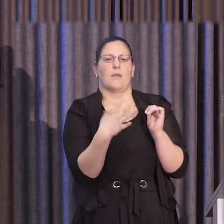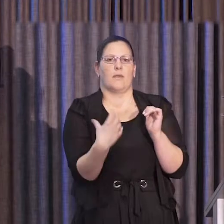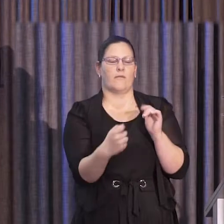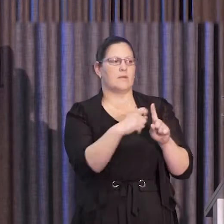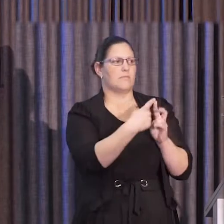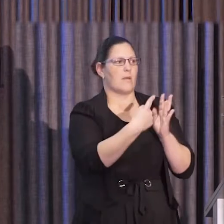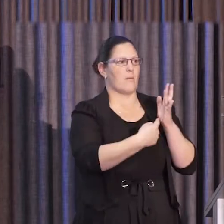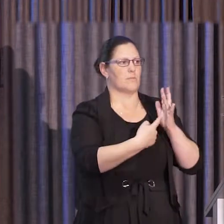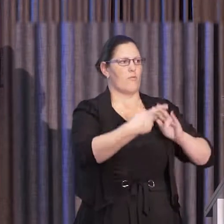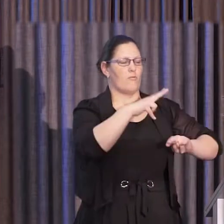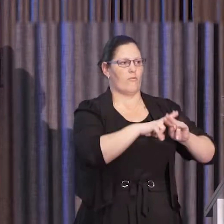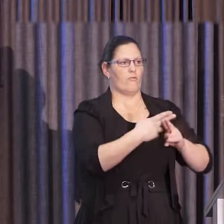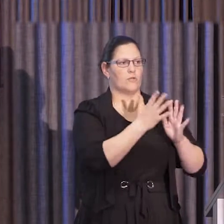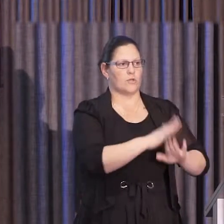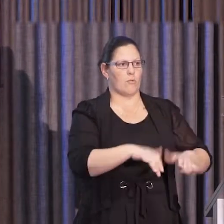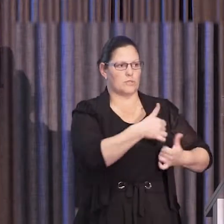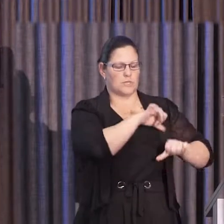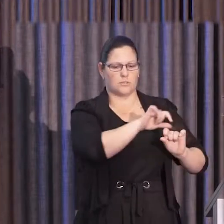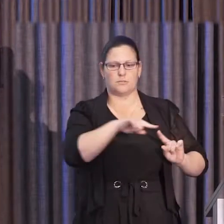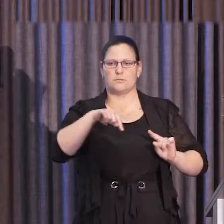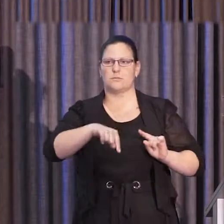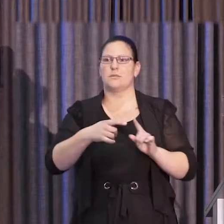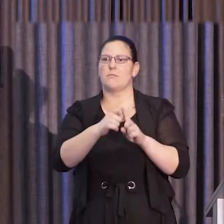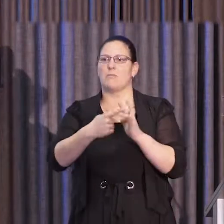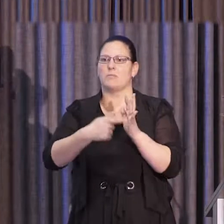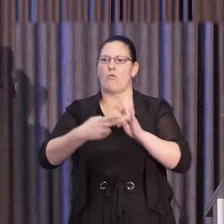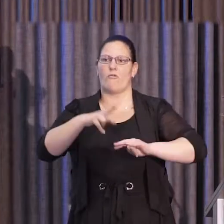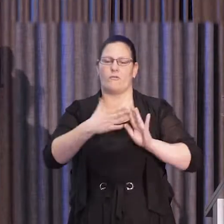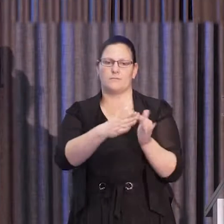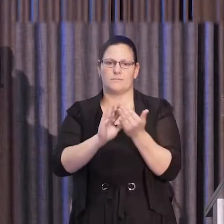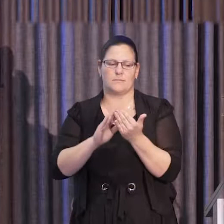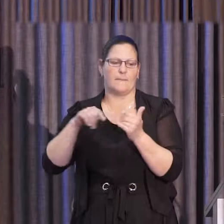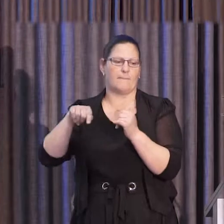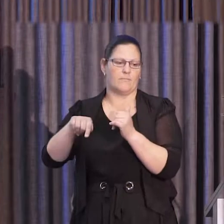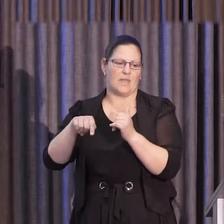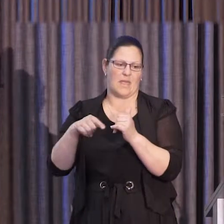Department of Housing, the Department of Communities in Local Government, Disabilities Services Commission,